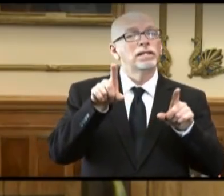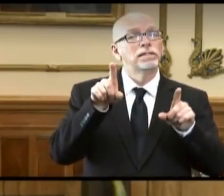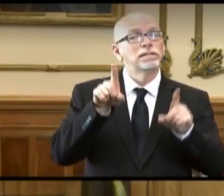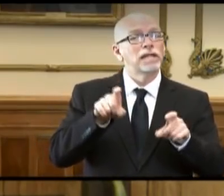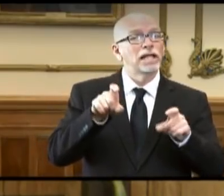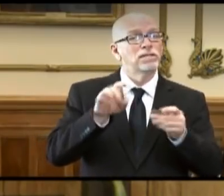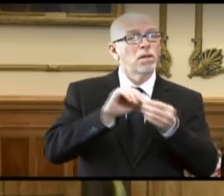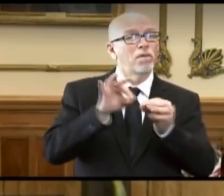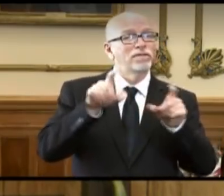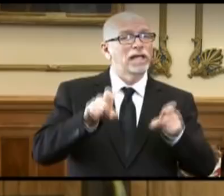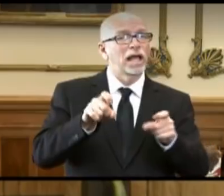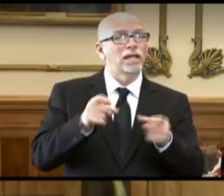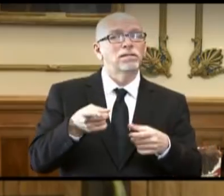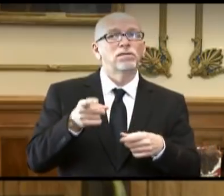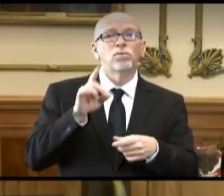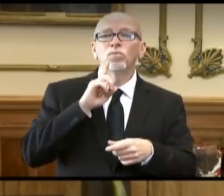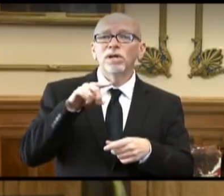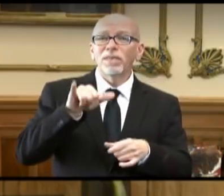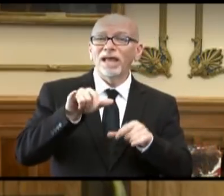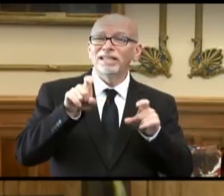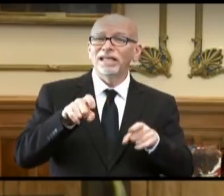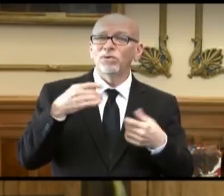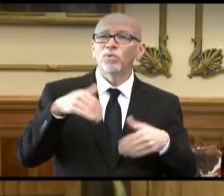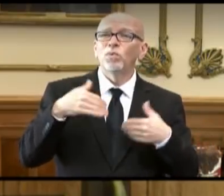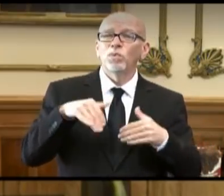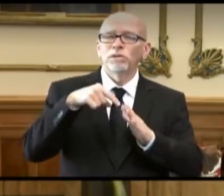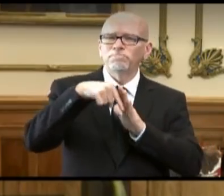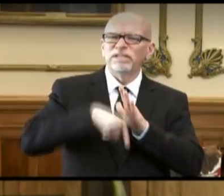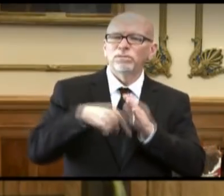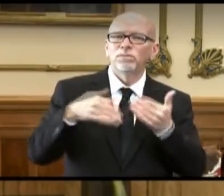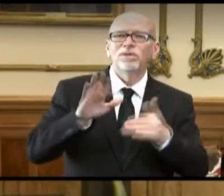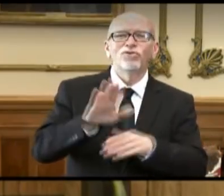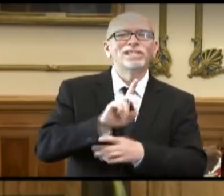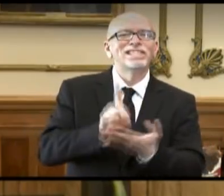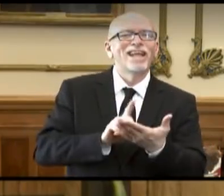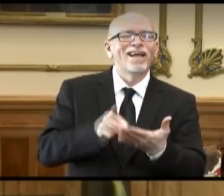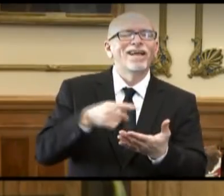I WOULD NOT RECOMMEND TESTING